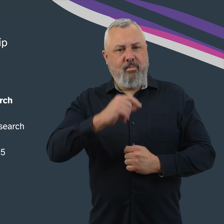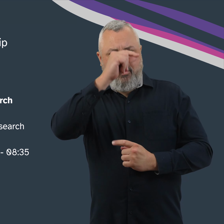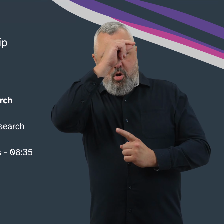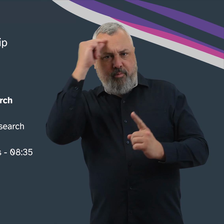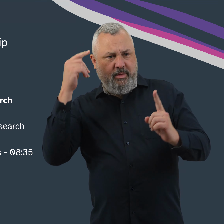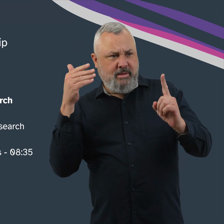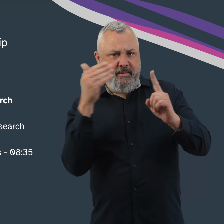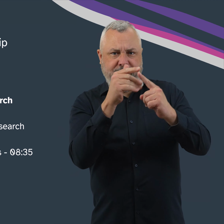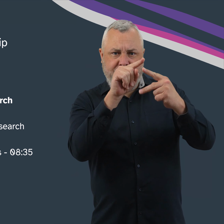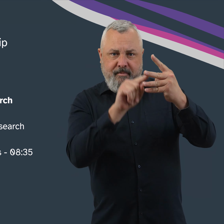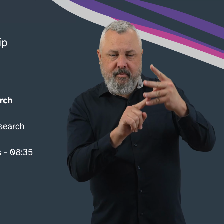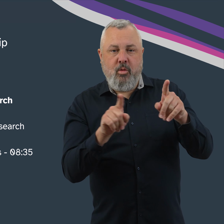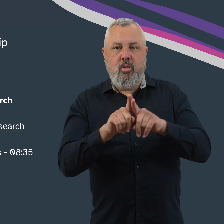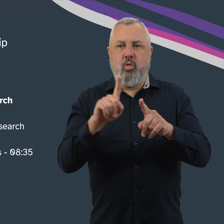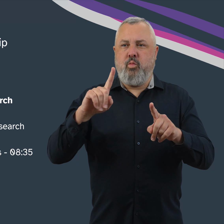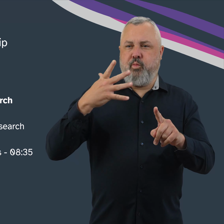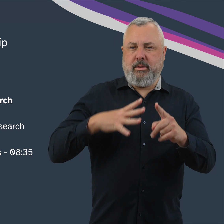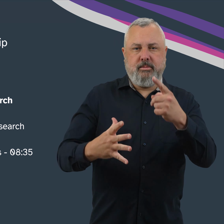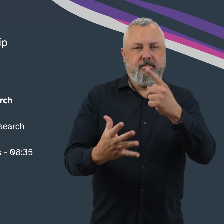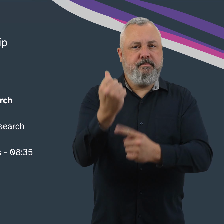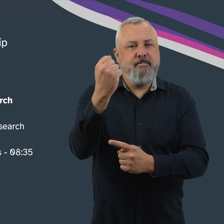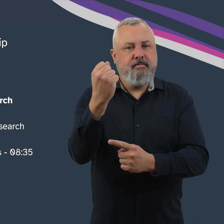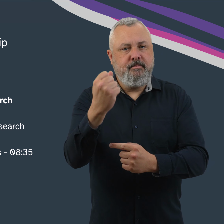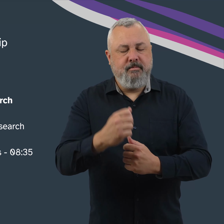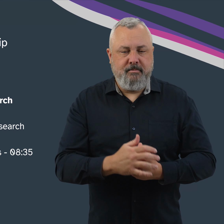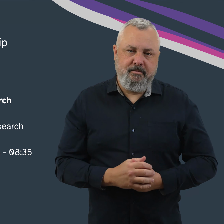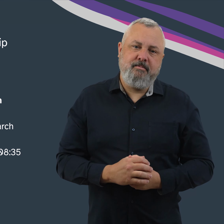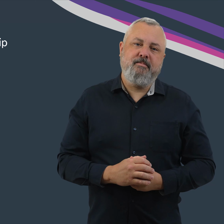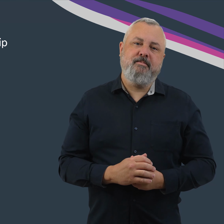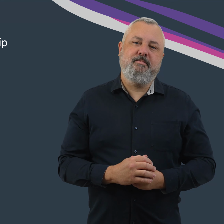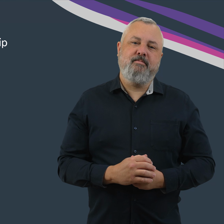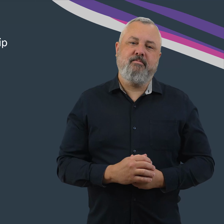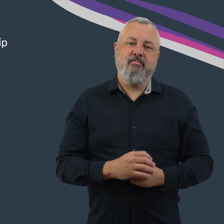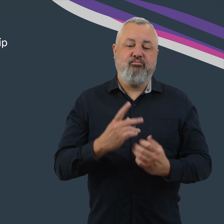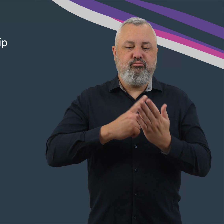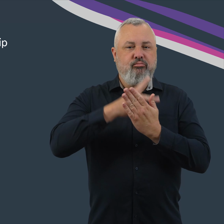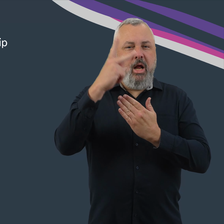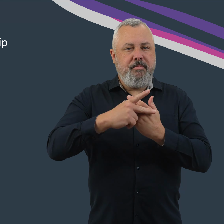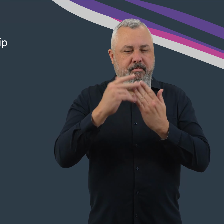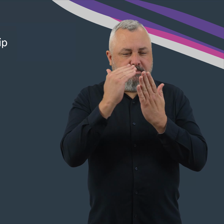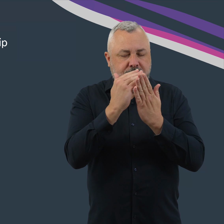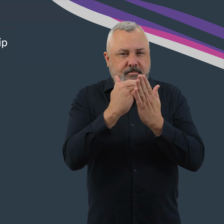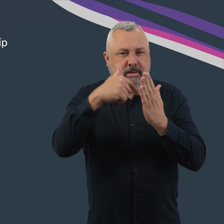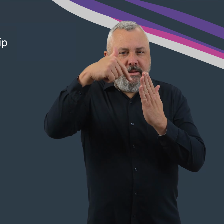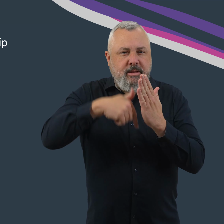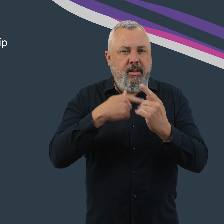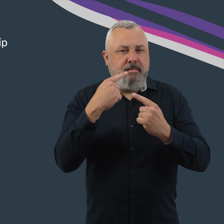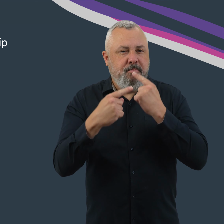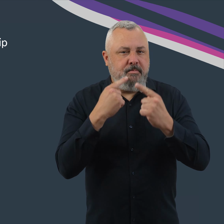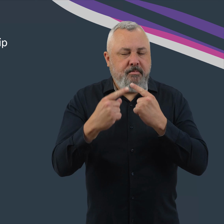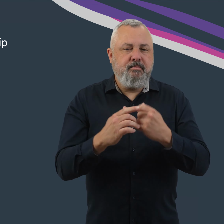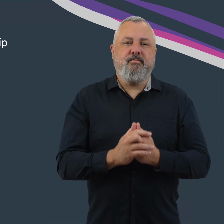Objectives and intended outcomes Program details